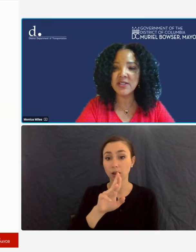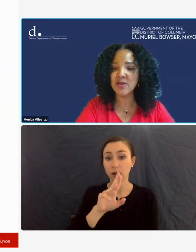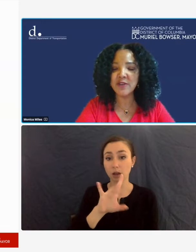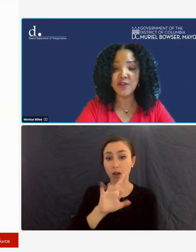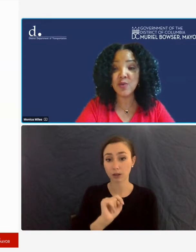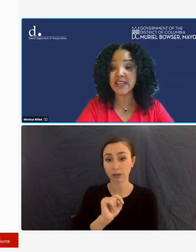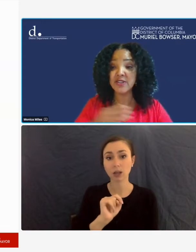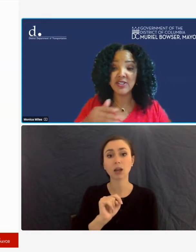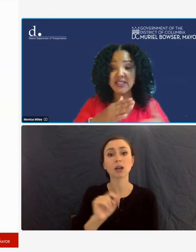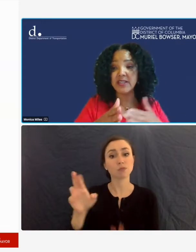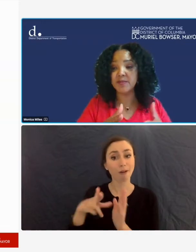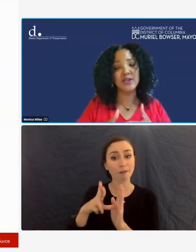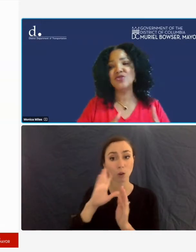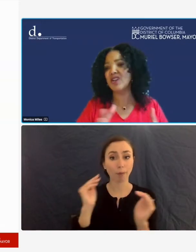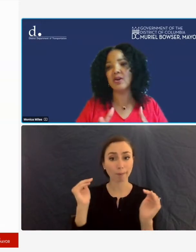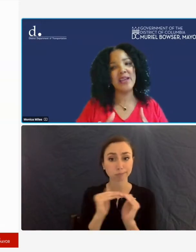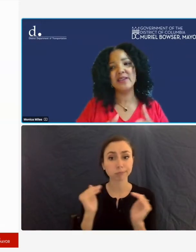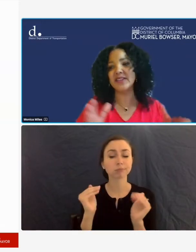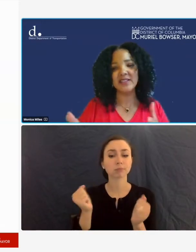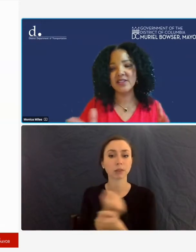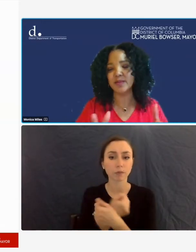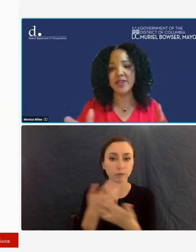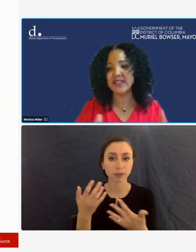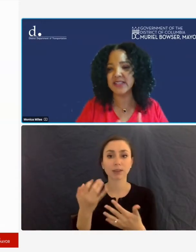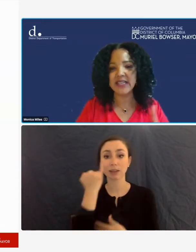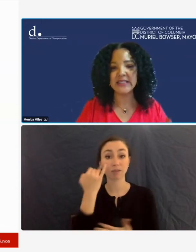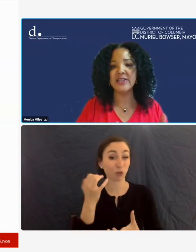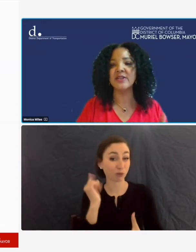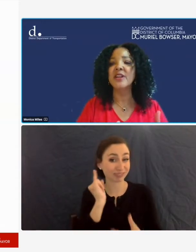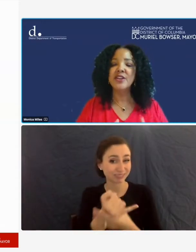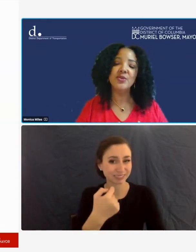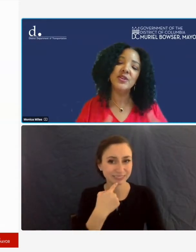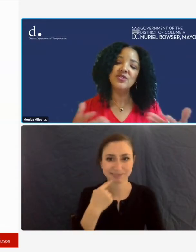you want to intercede because you know hey this is there's a big disconnect here you can do that